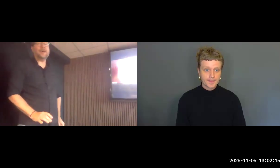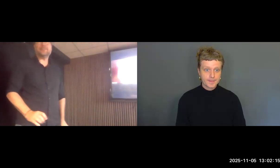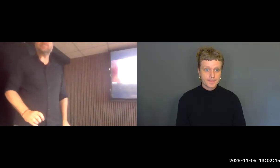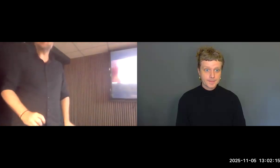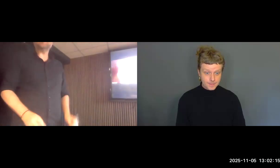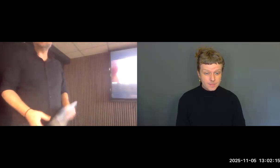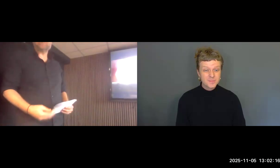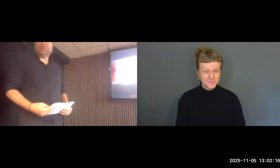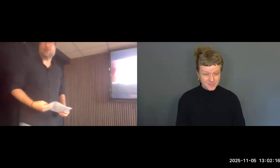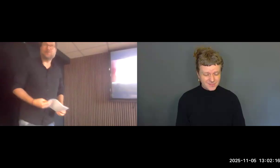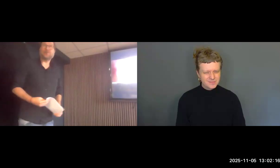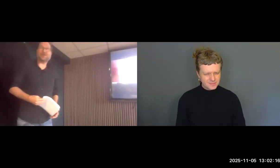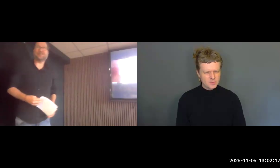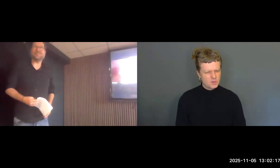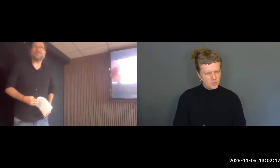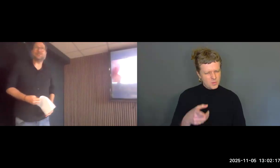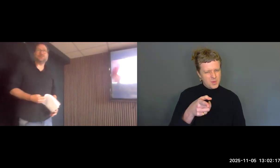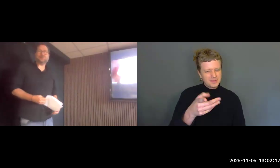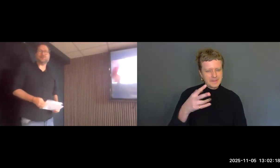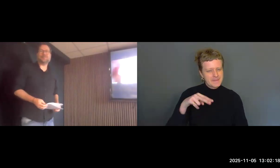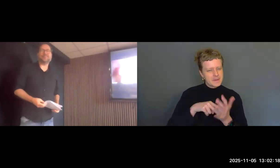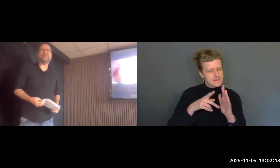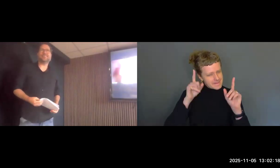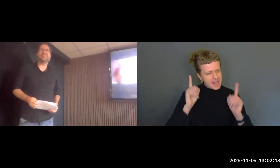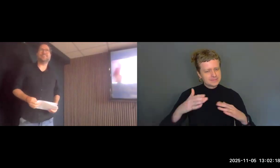Yeah, that sounds like there's still a lot of work to do then.